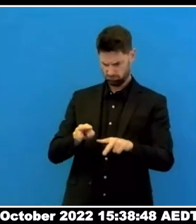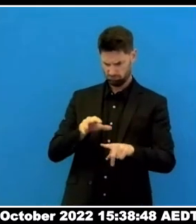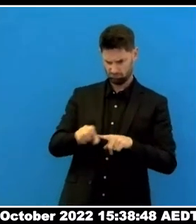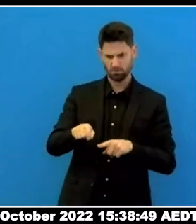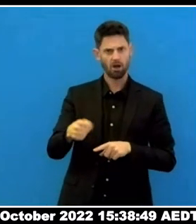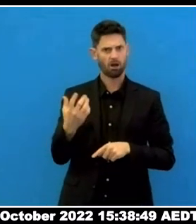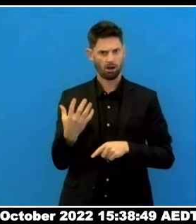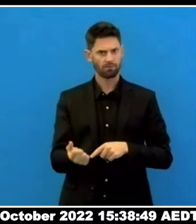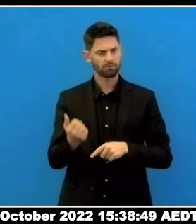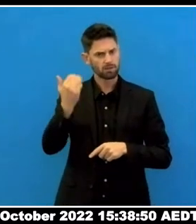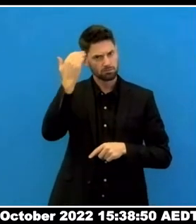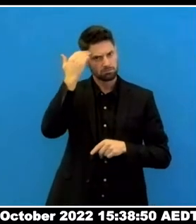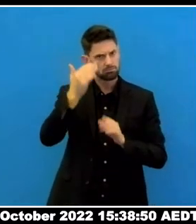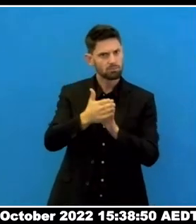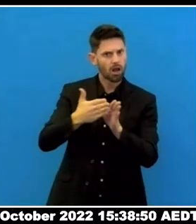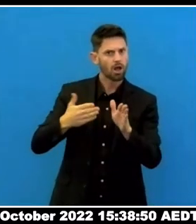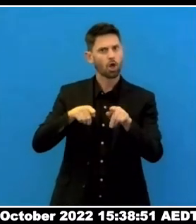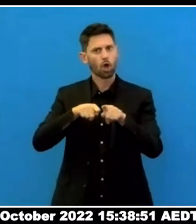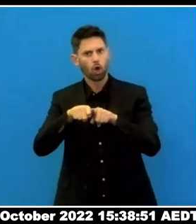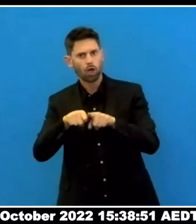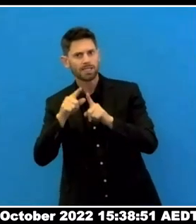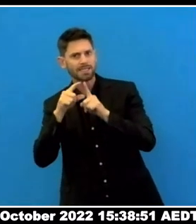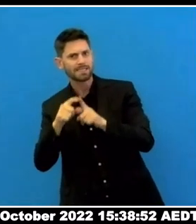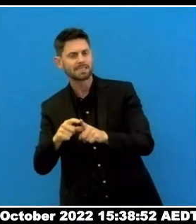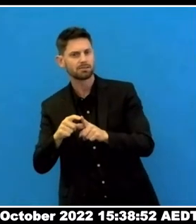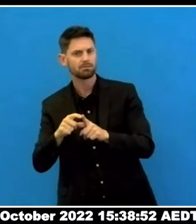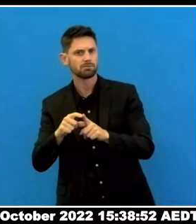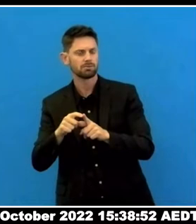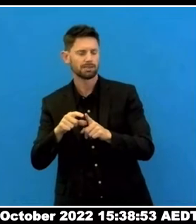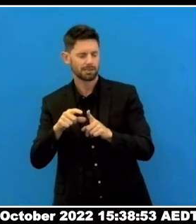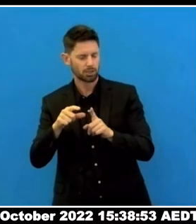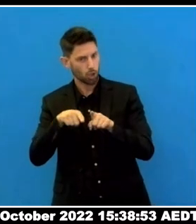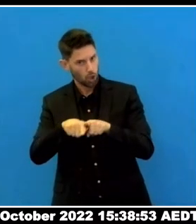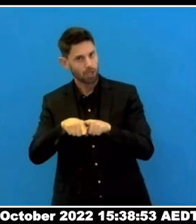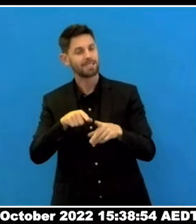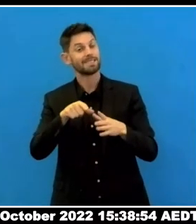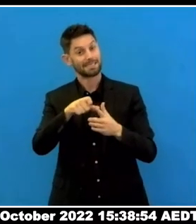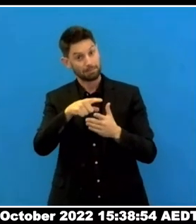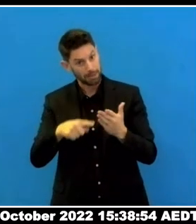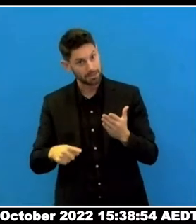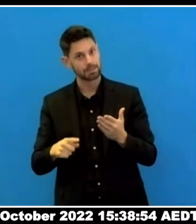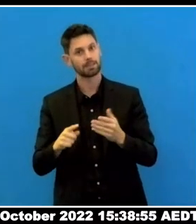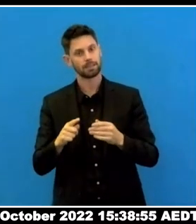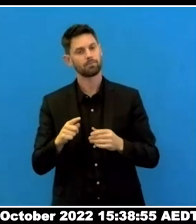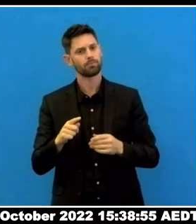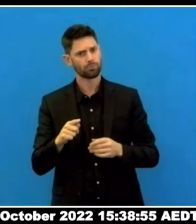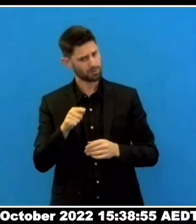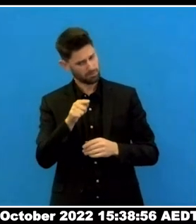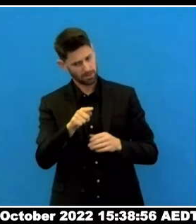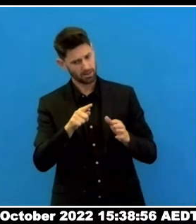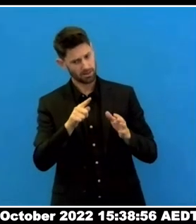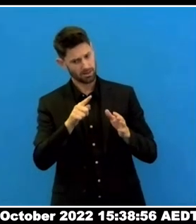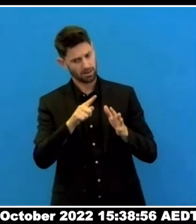And I think, both Muzhgan and Eman, you have seen that it is the teachers